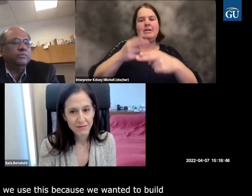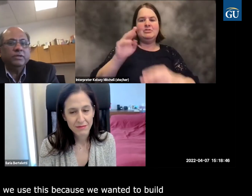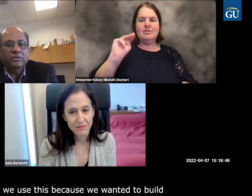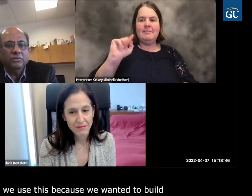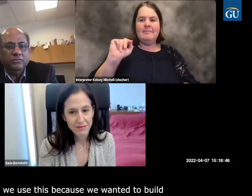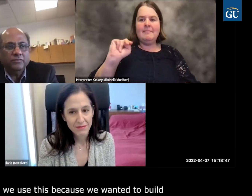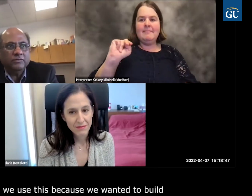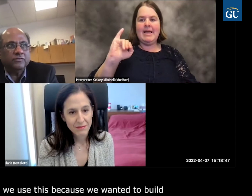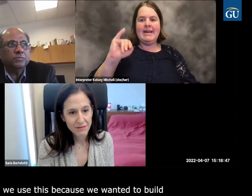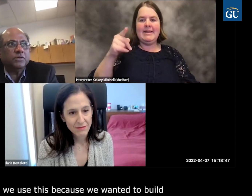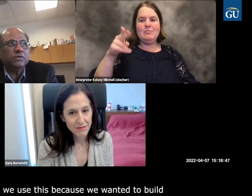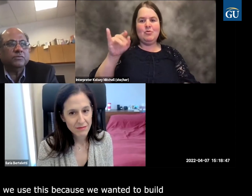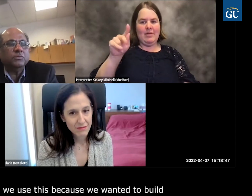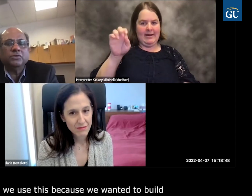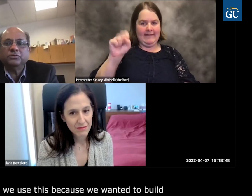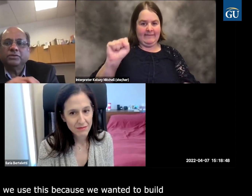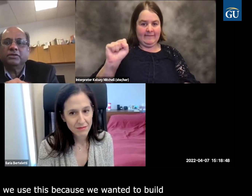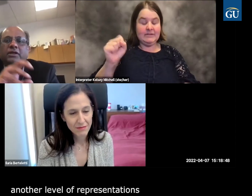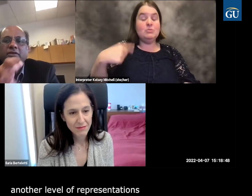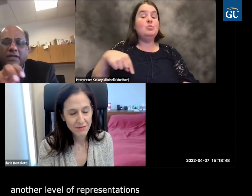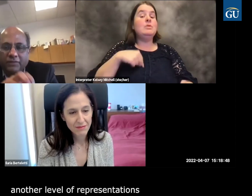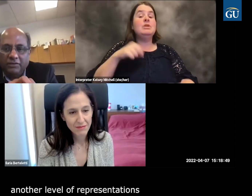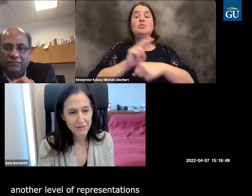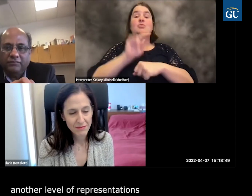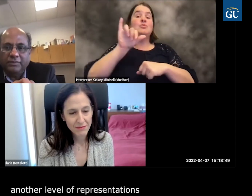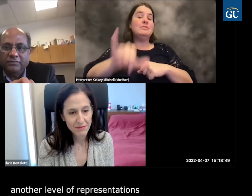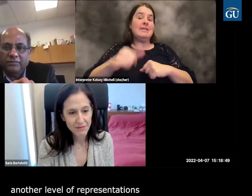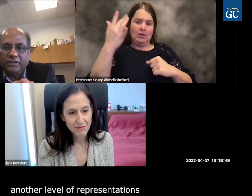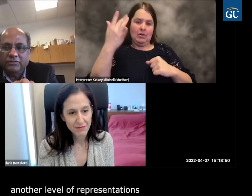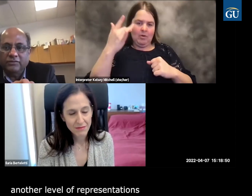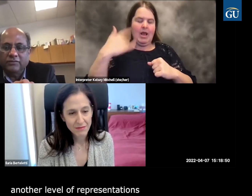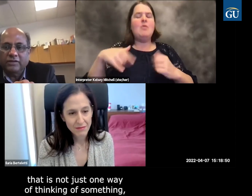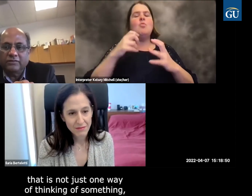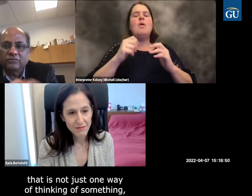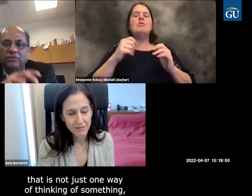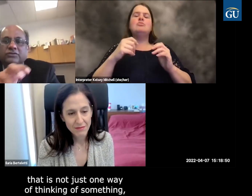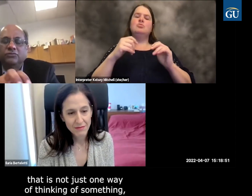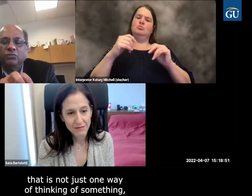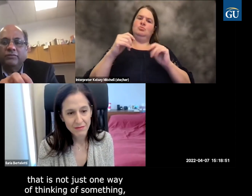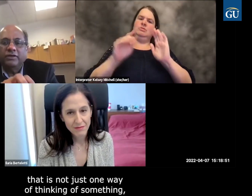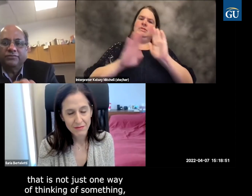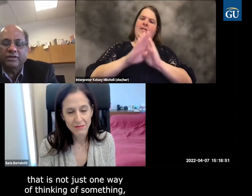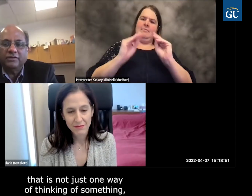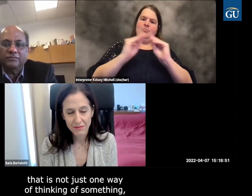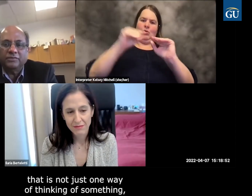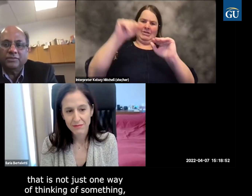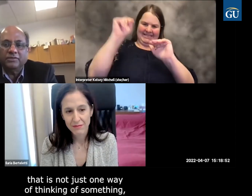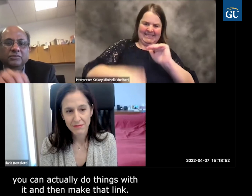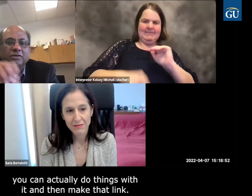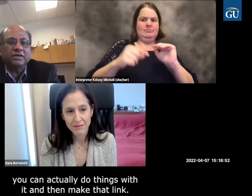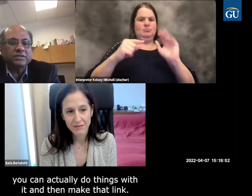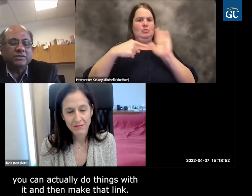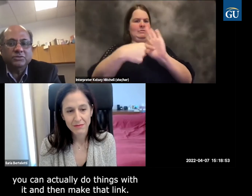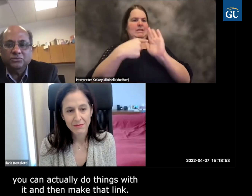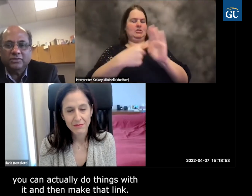we use this because we wanted to build another level of representations that is not just one way of thinking of